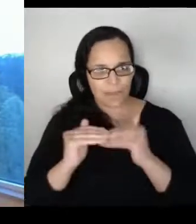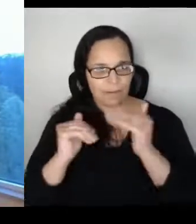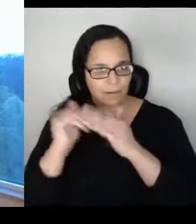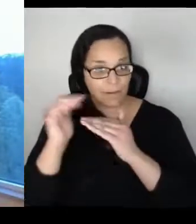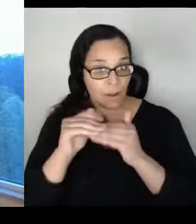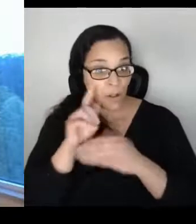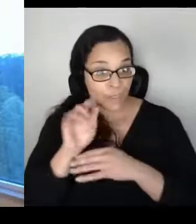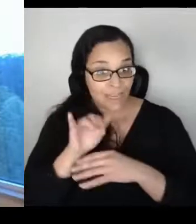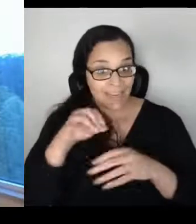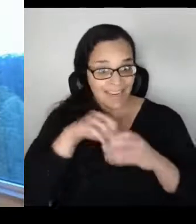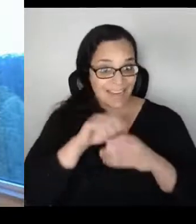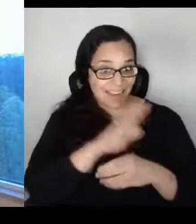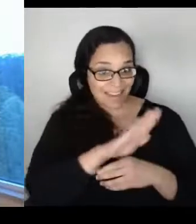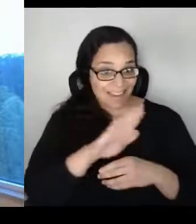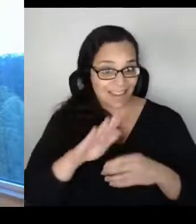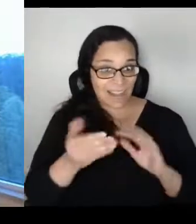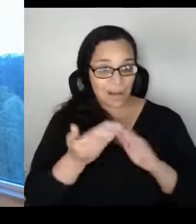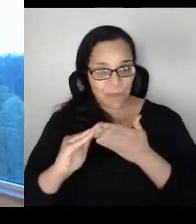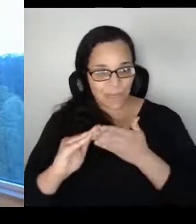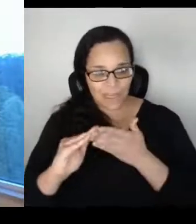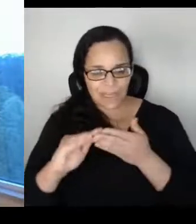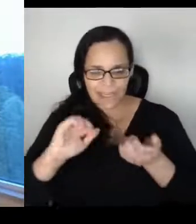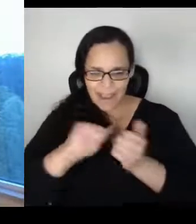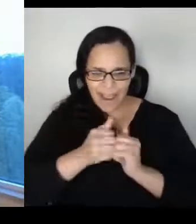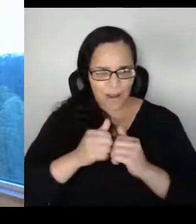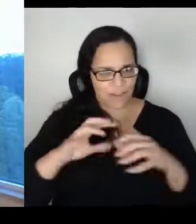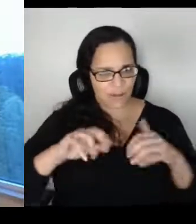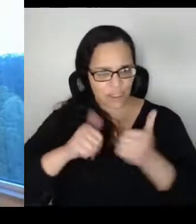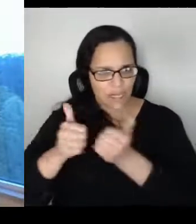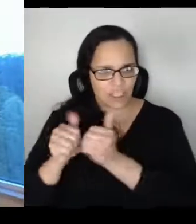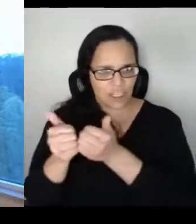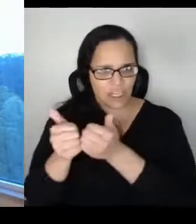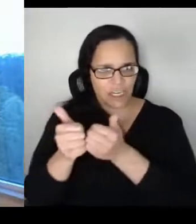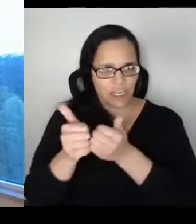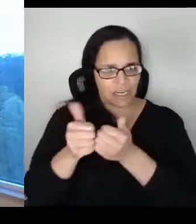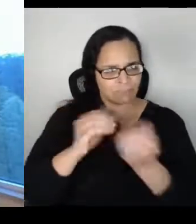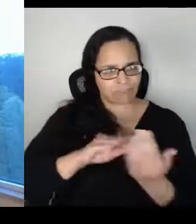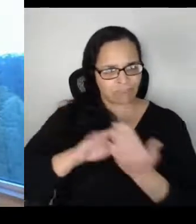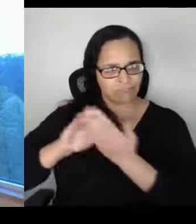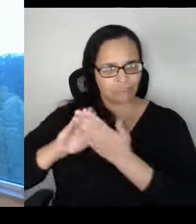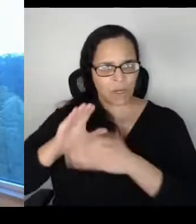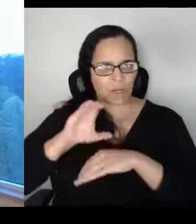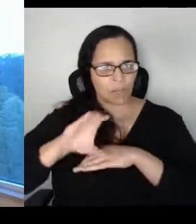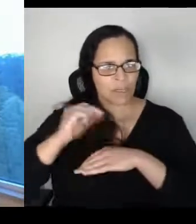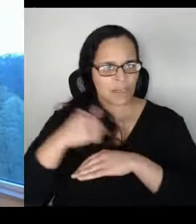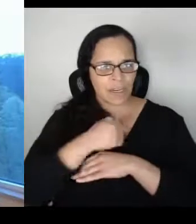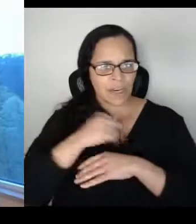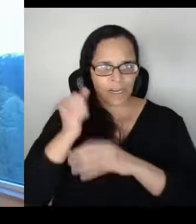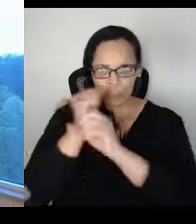the way that they're challenging and pushing us to reimagine what safety means in our communities